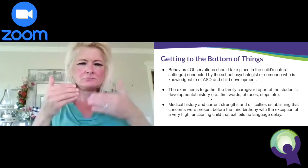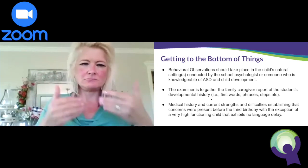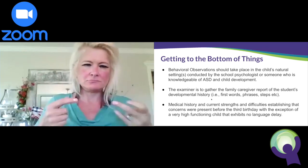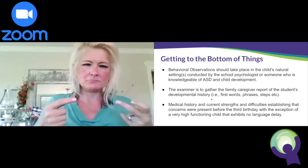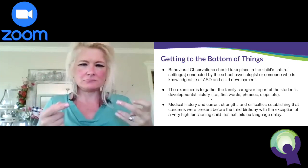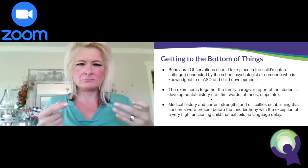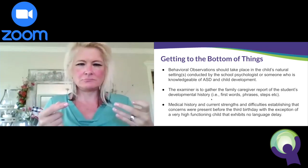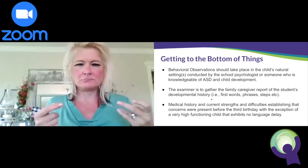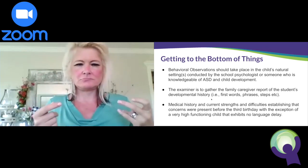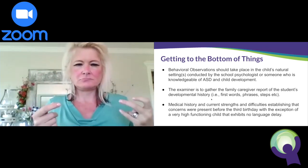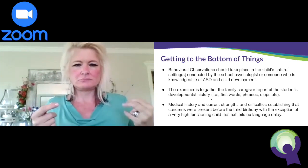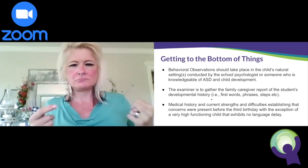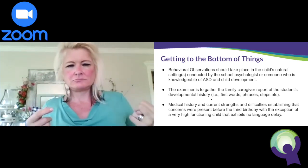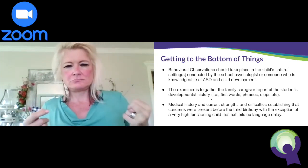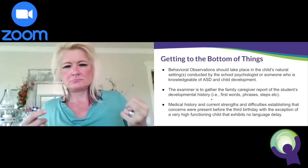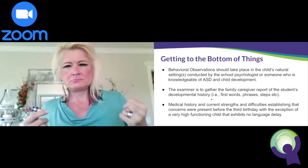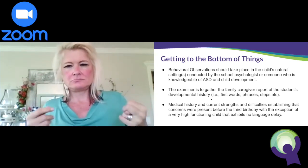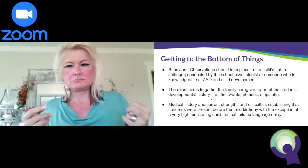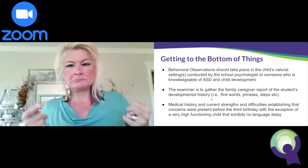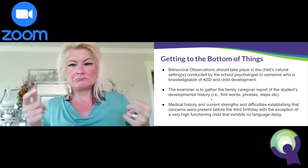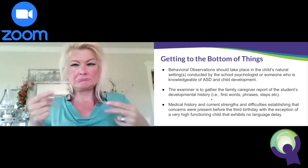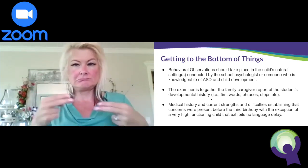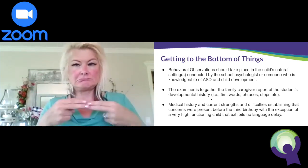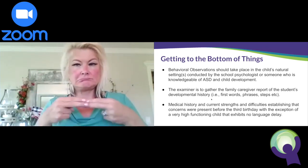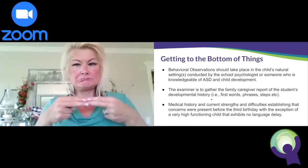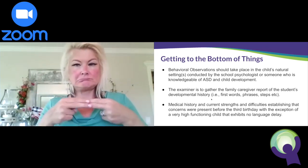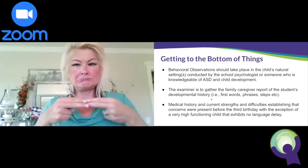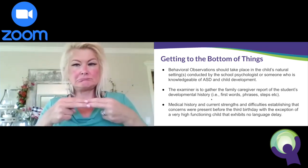someone who could hear? Is that something that's affecting them or not?